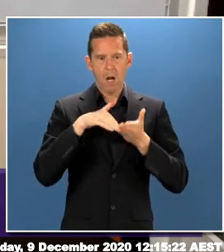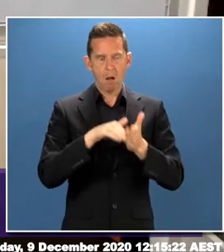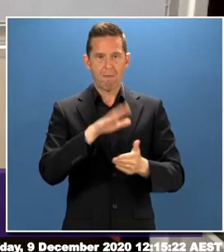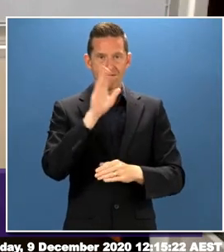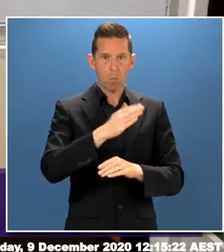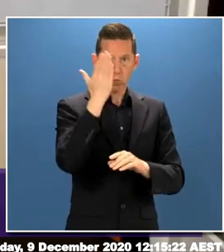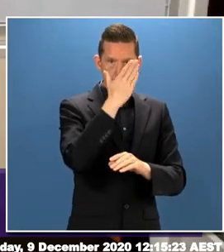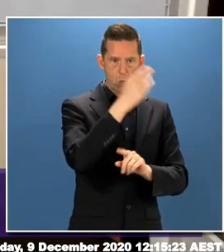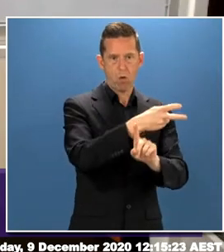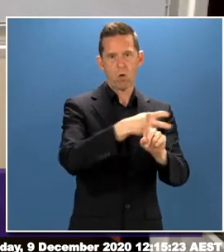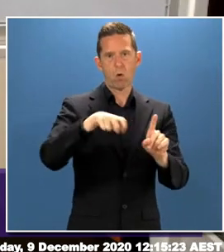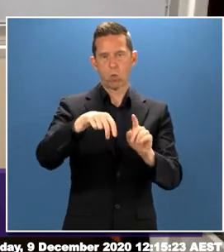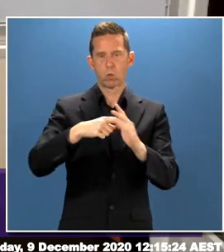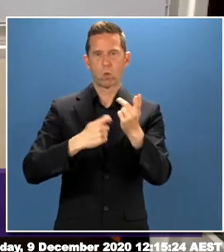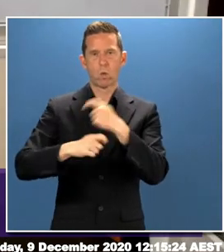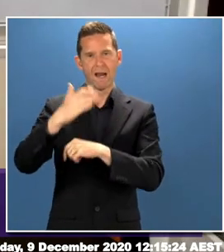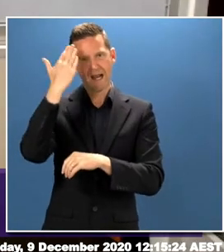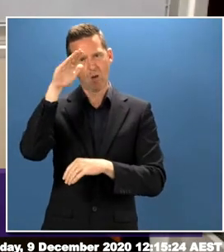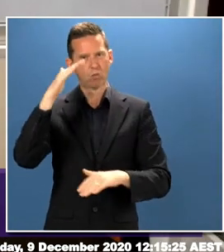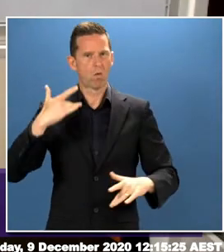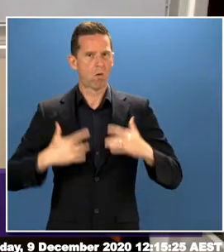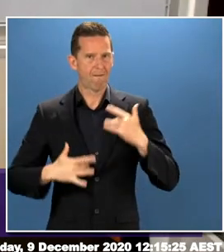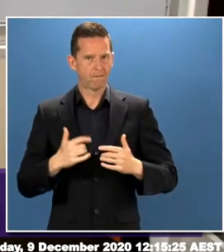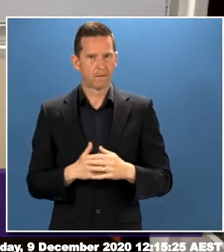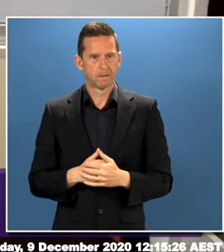And how was it started? What was the impetus of starting Project21?